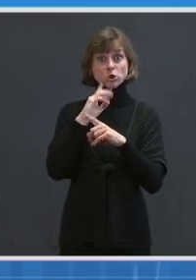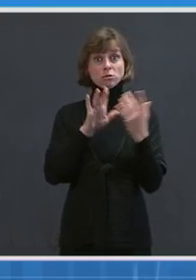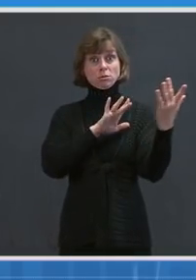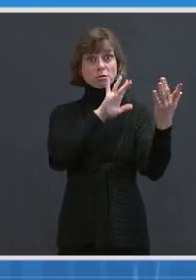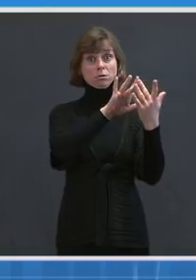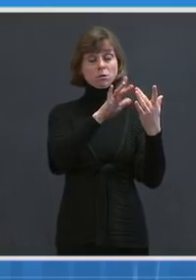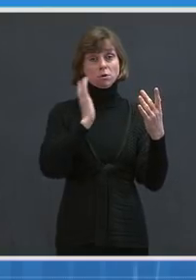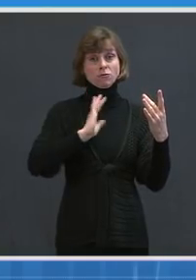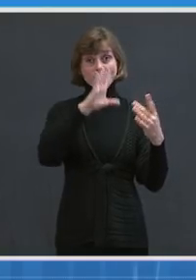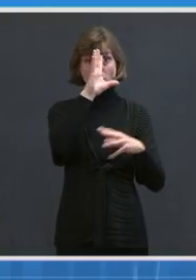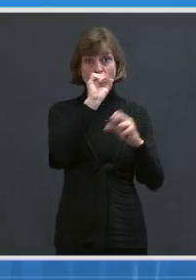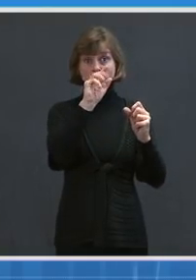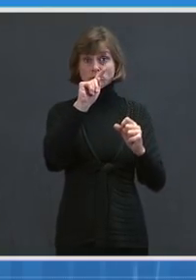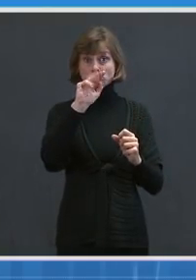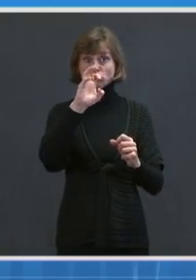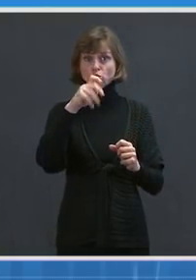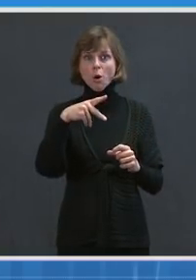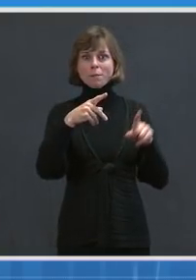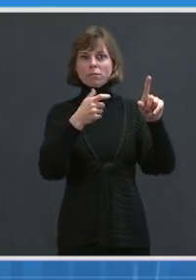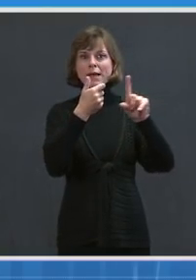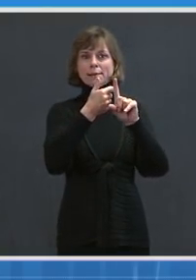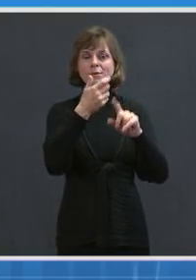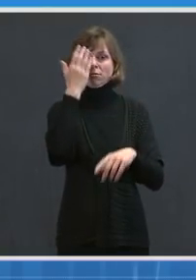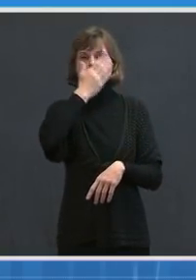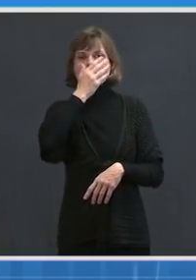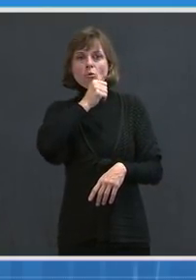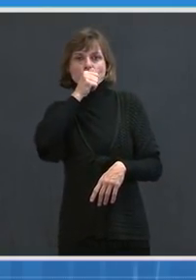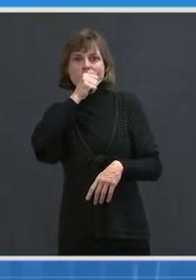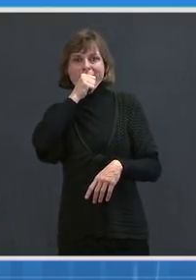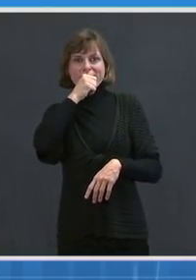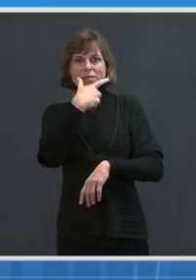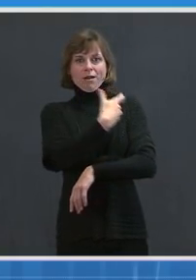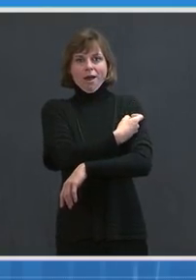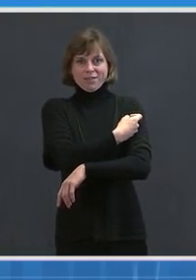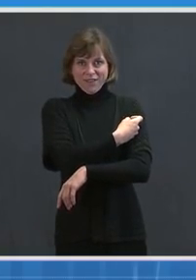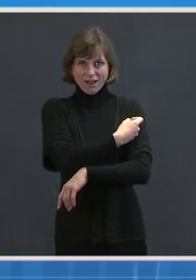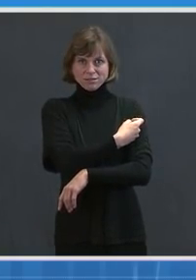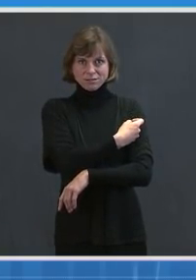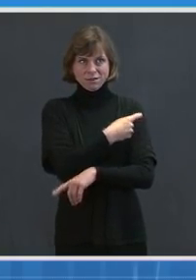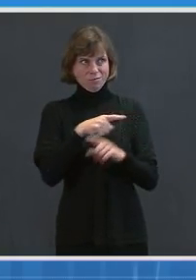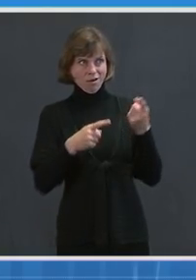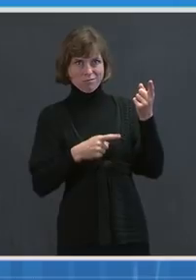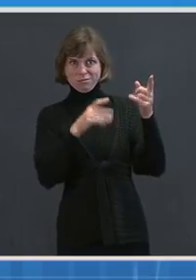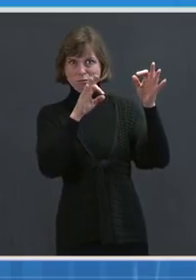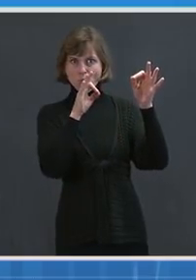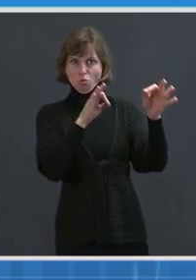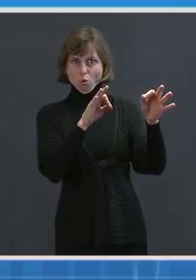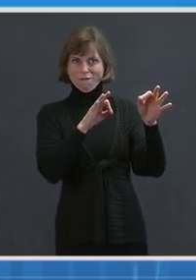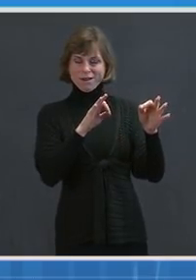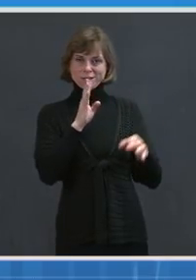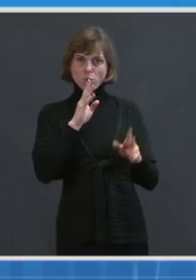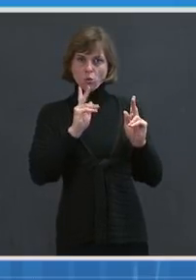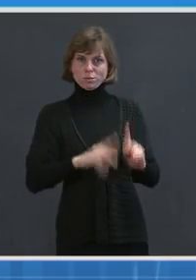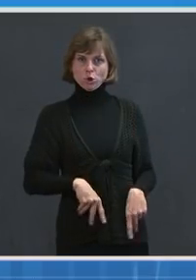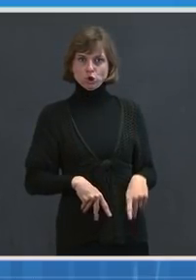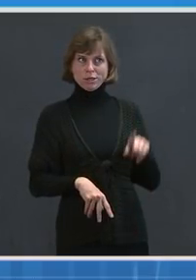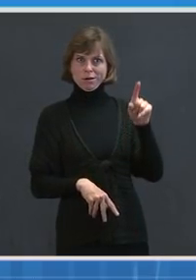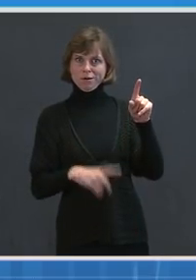who quietly and privately got vaccine, but would seem to be a perfect spokesman for a public service announcement to supporters